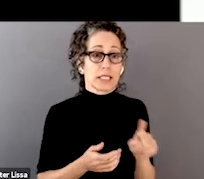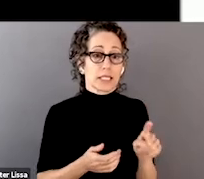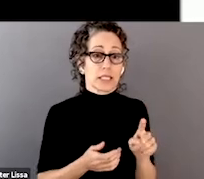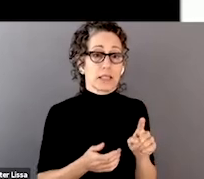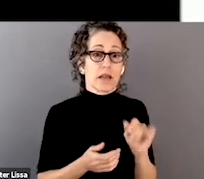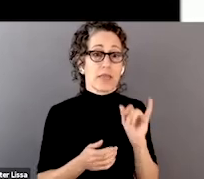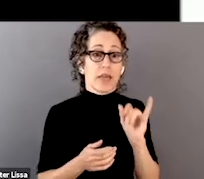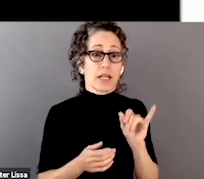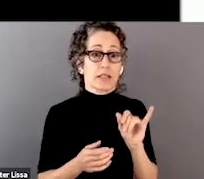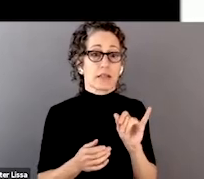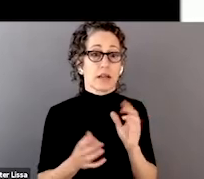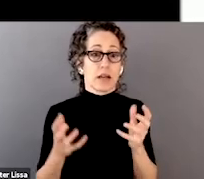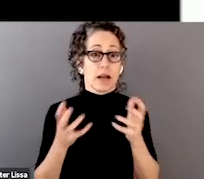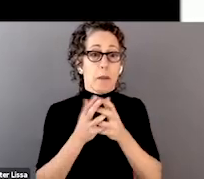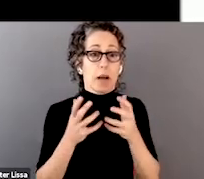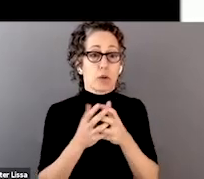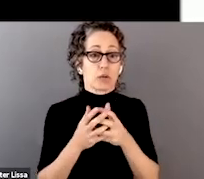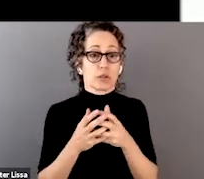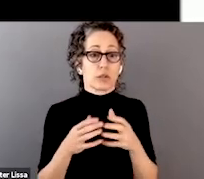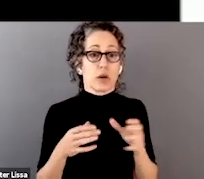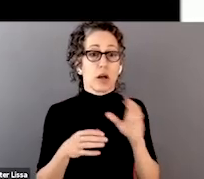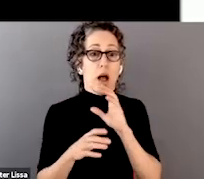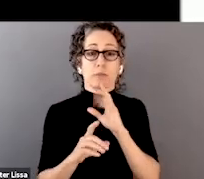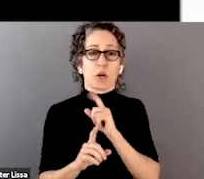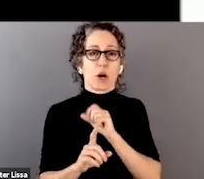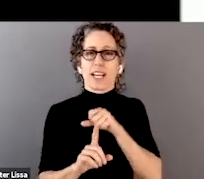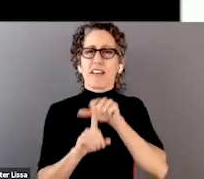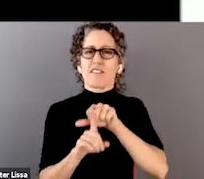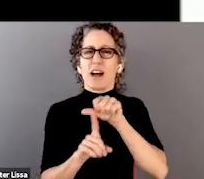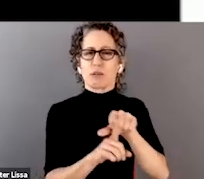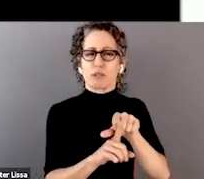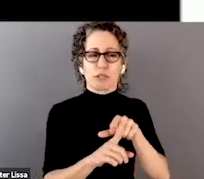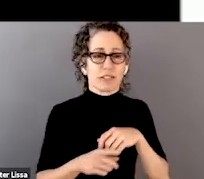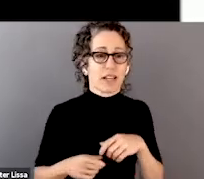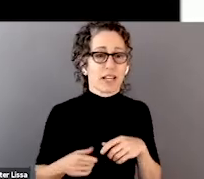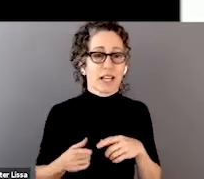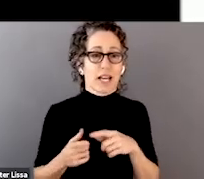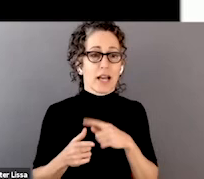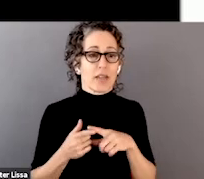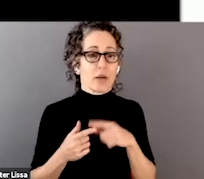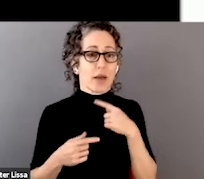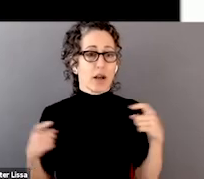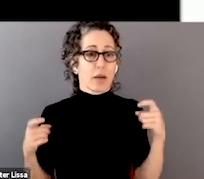In many real world problems, there could be complicated non-linear relationship between Y, X,